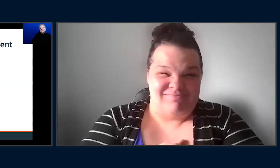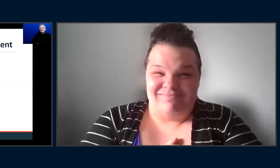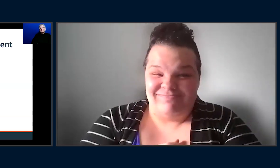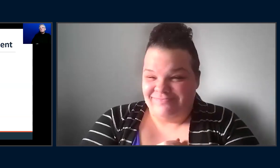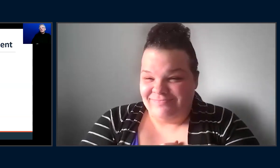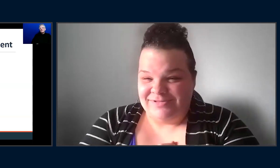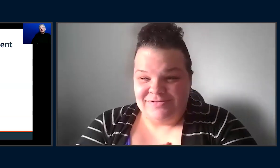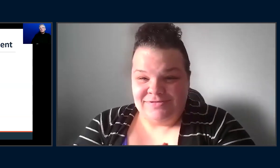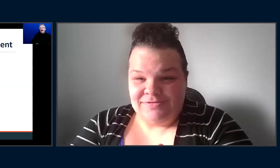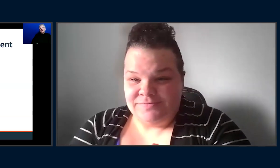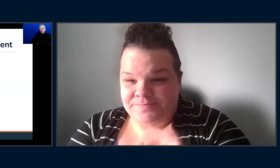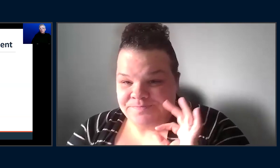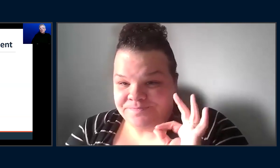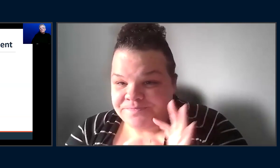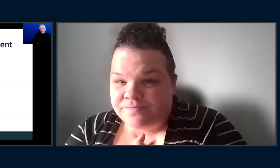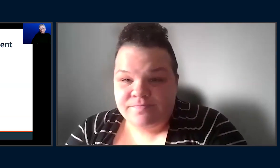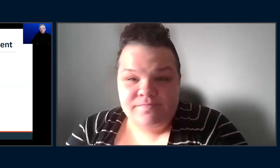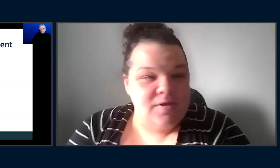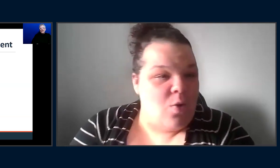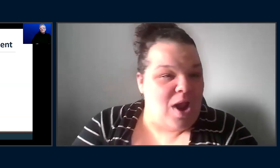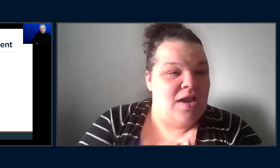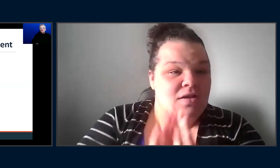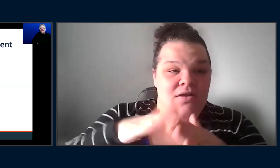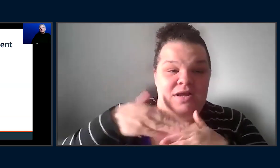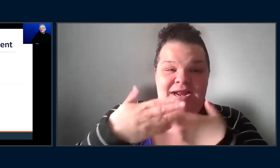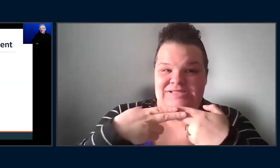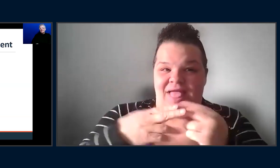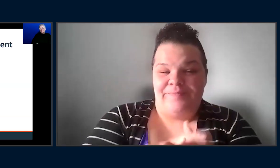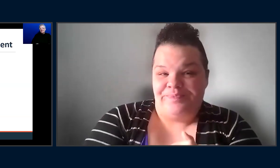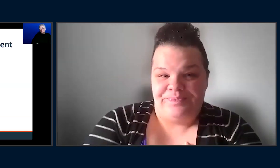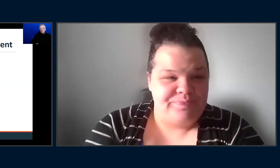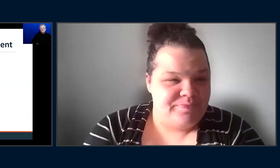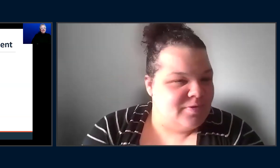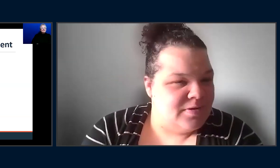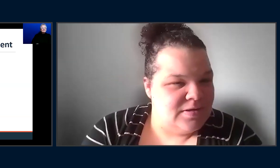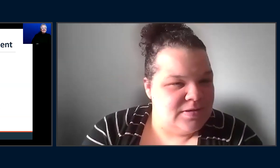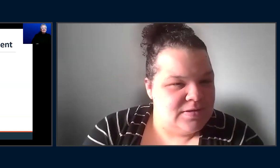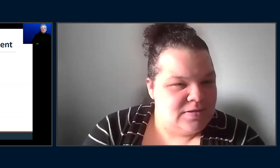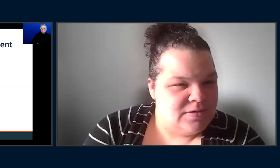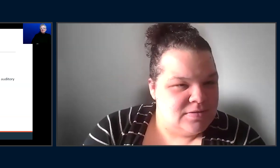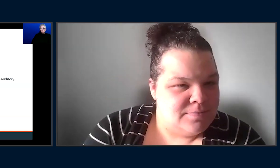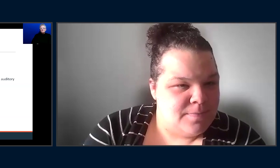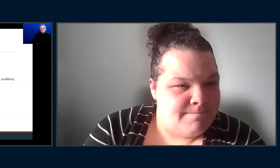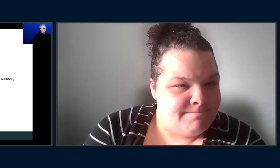in the disability community, but it's a benefit to everyone involved when everyone and everything is accessible.